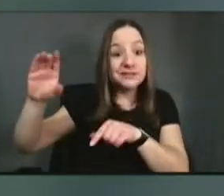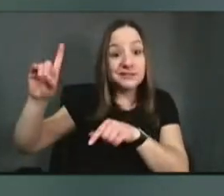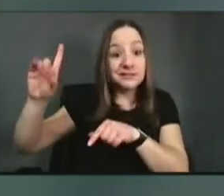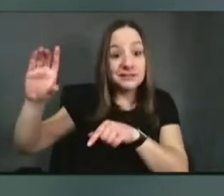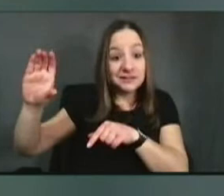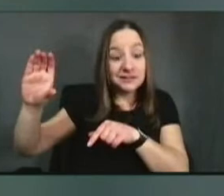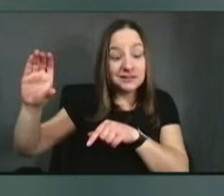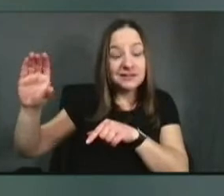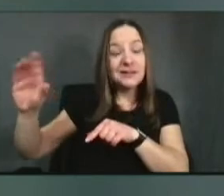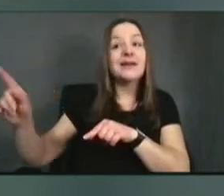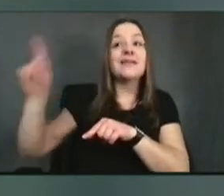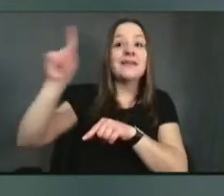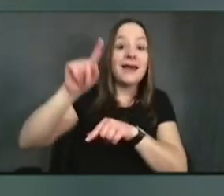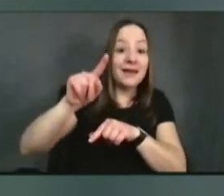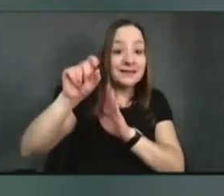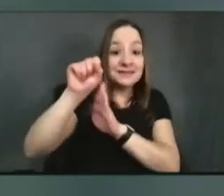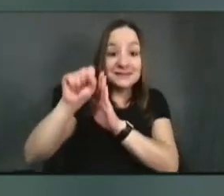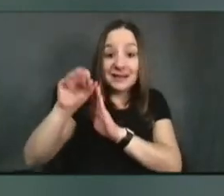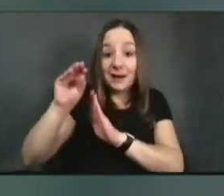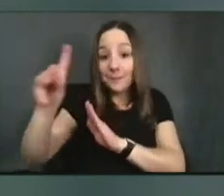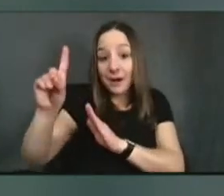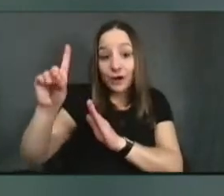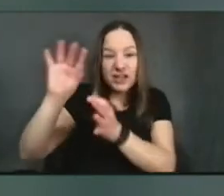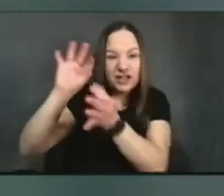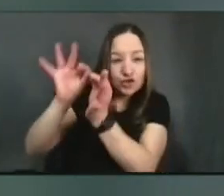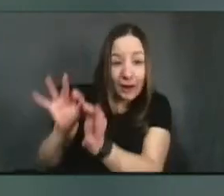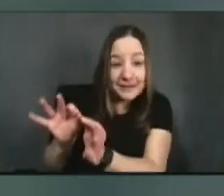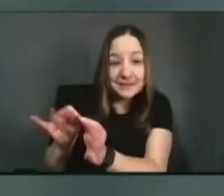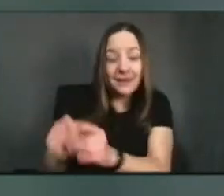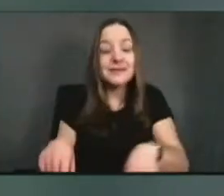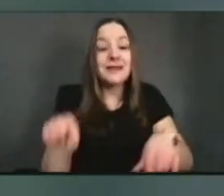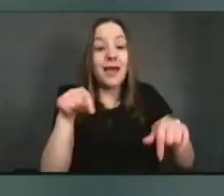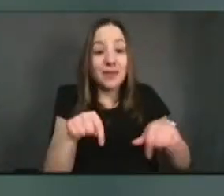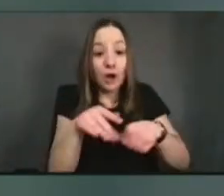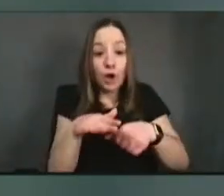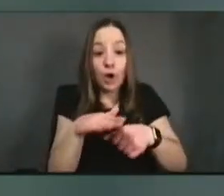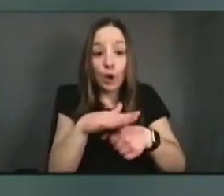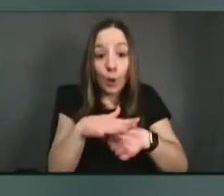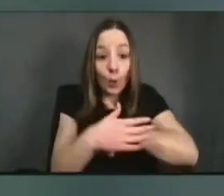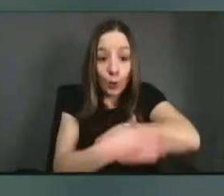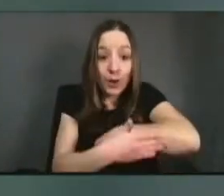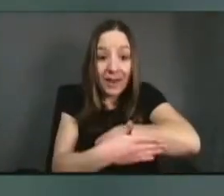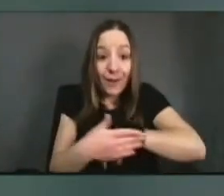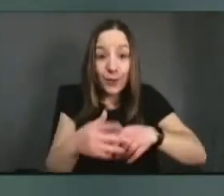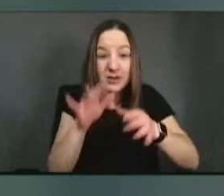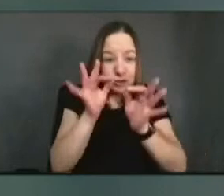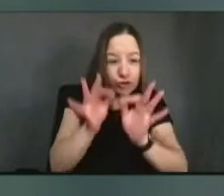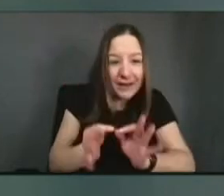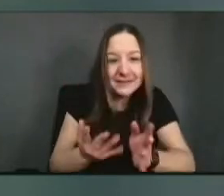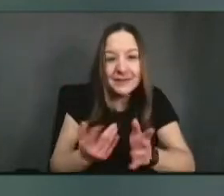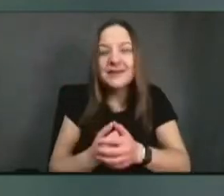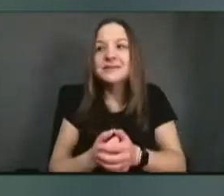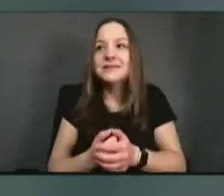the CDC that then has to be